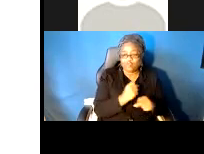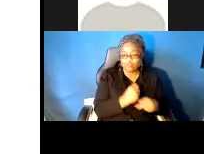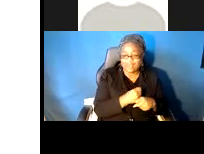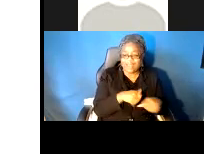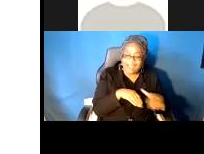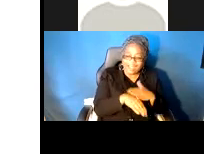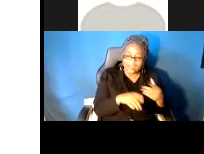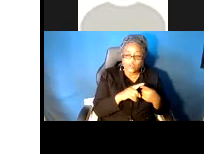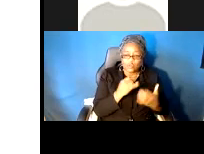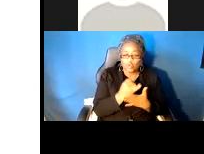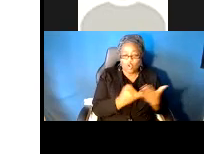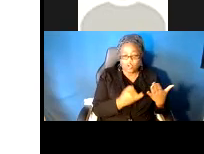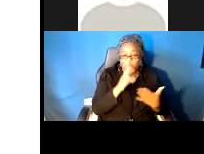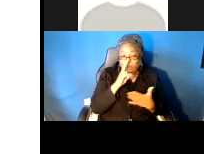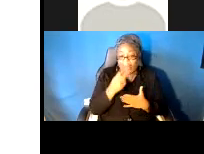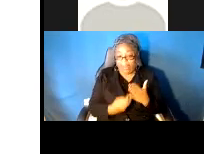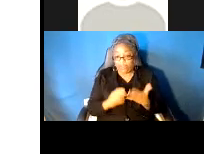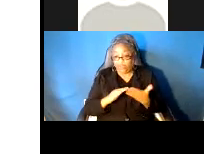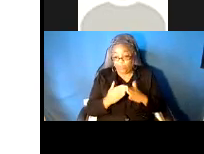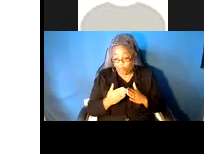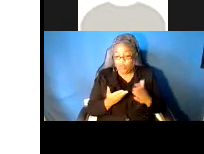or engage with communities through artistic endeavors.